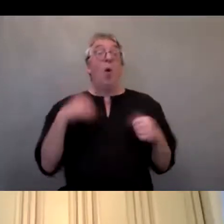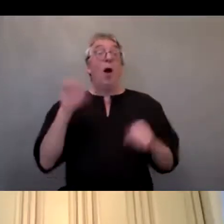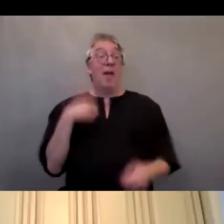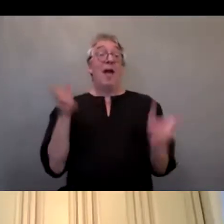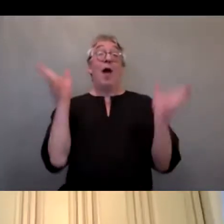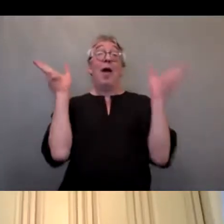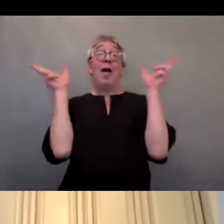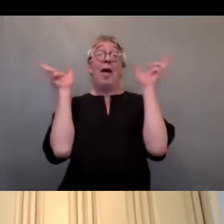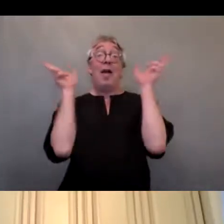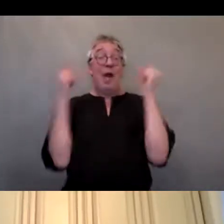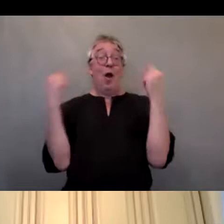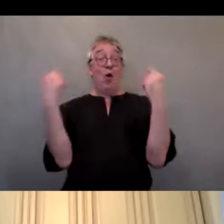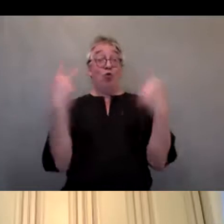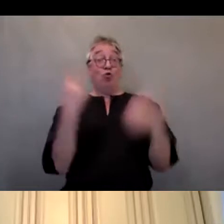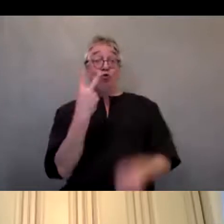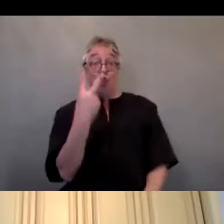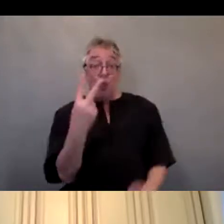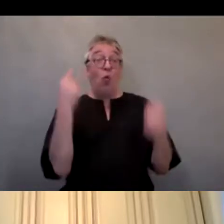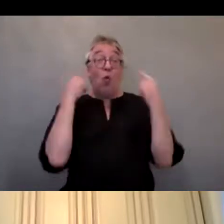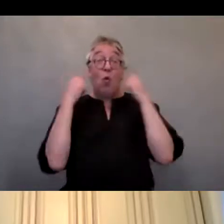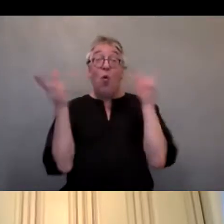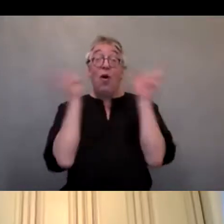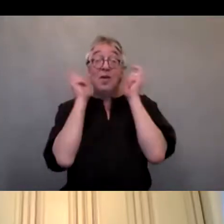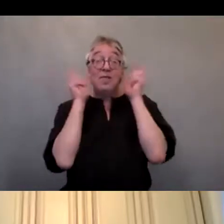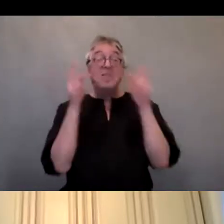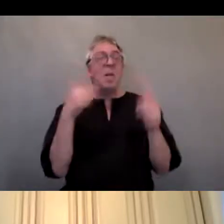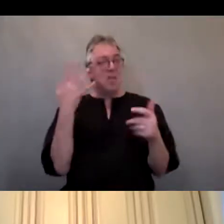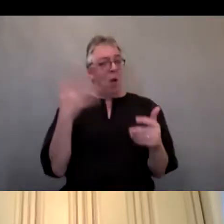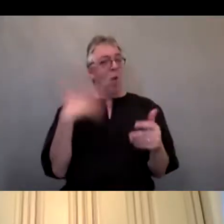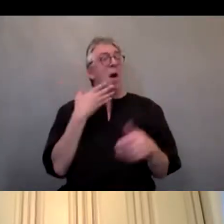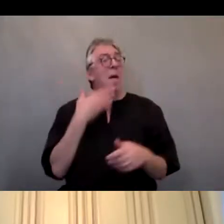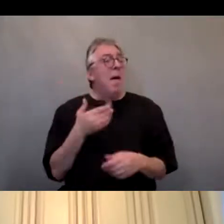bilateral sound which I never realized was so wonderful